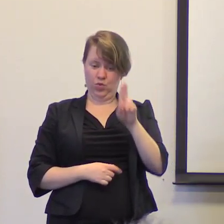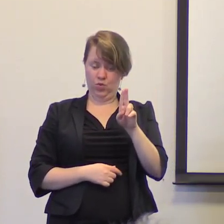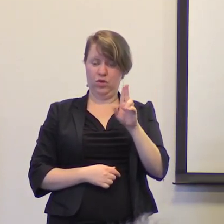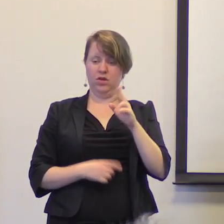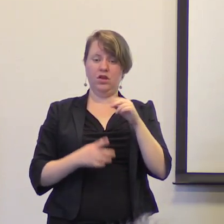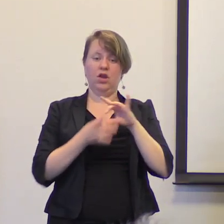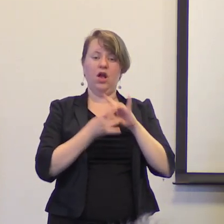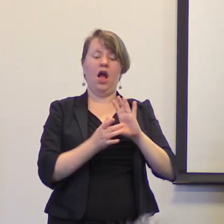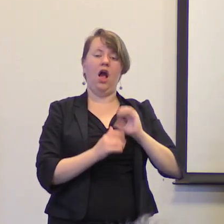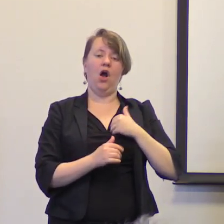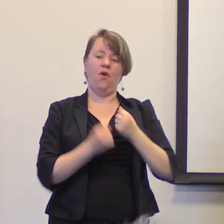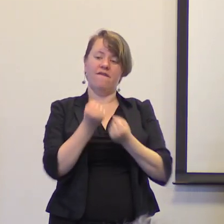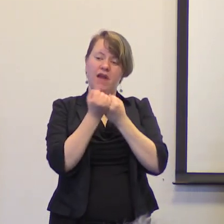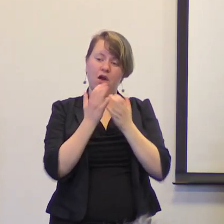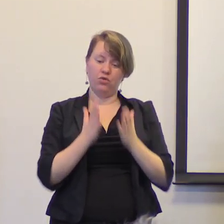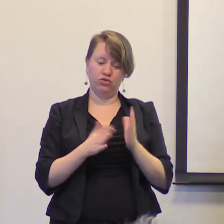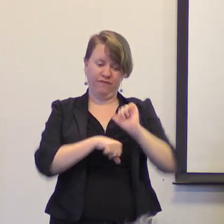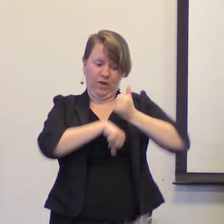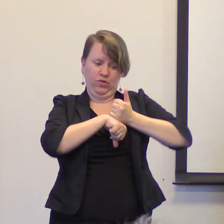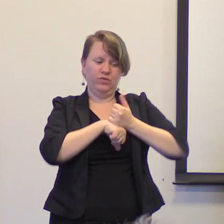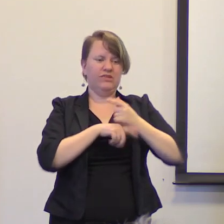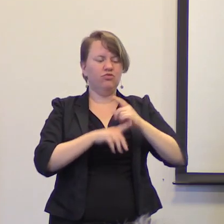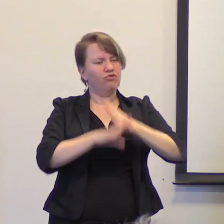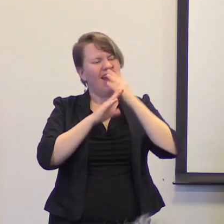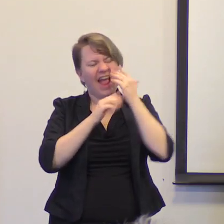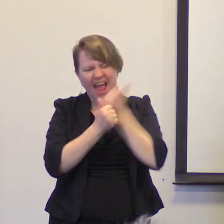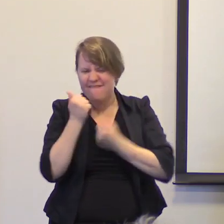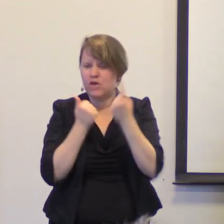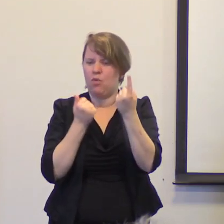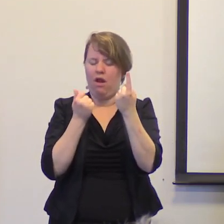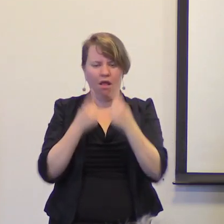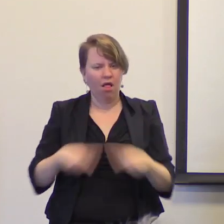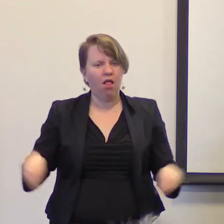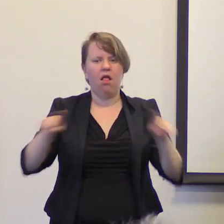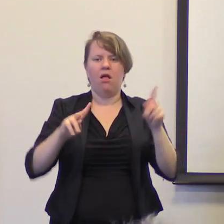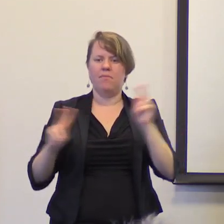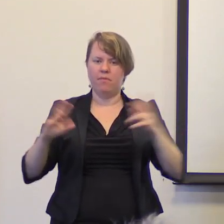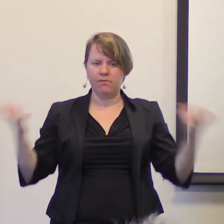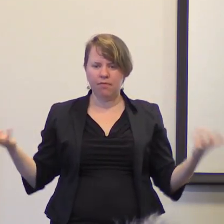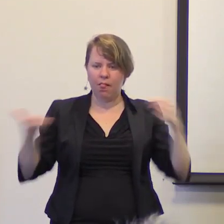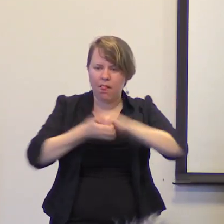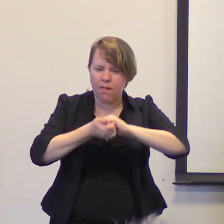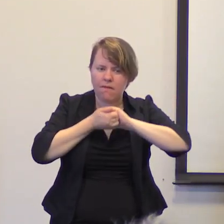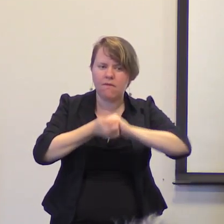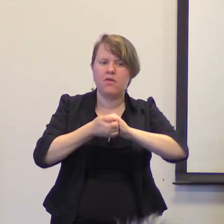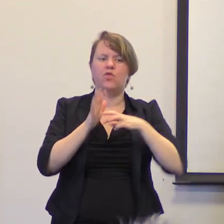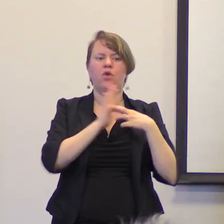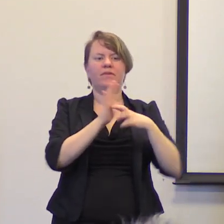especially Roger Baldwin, was to defend everybody. To have people banding together to represent other people's rights.